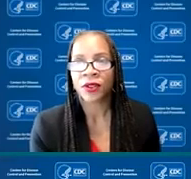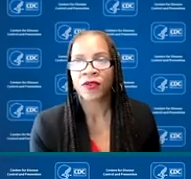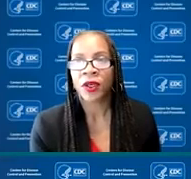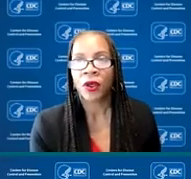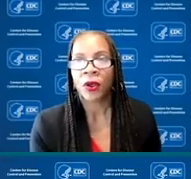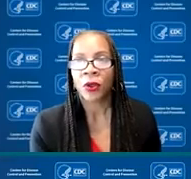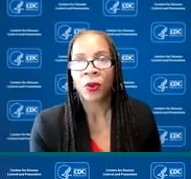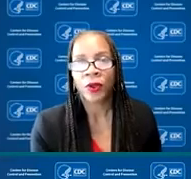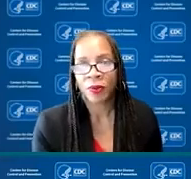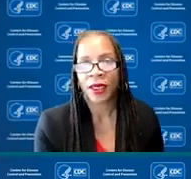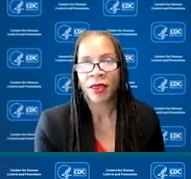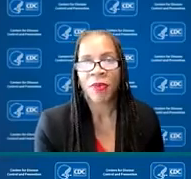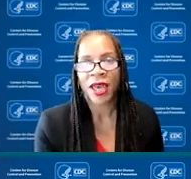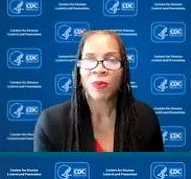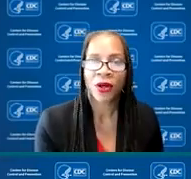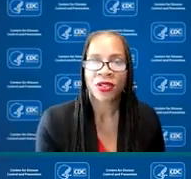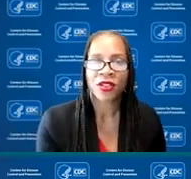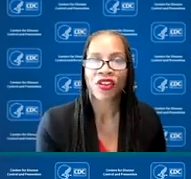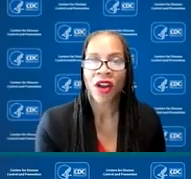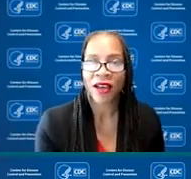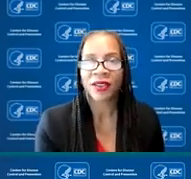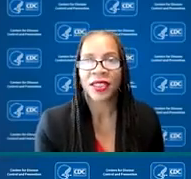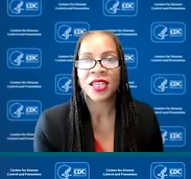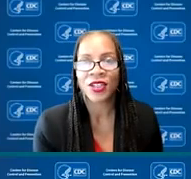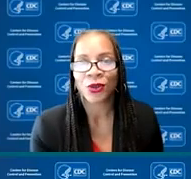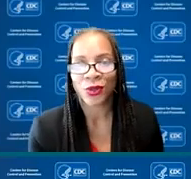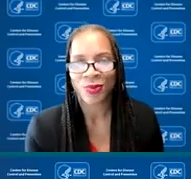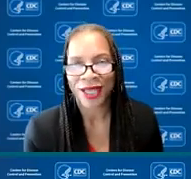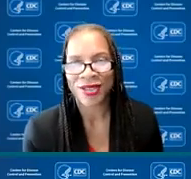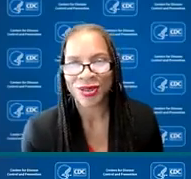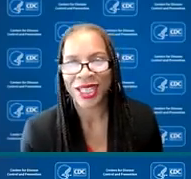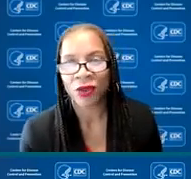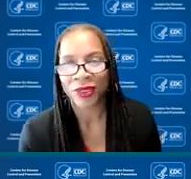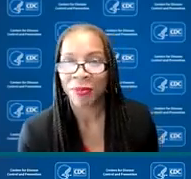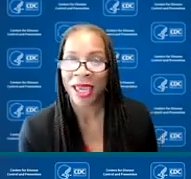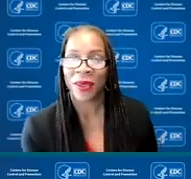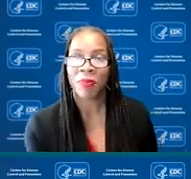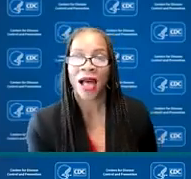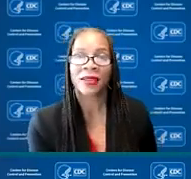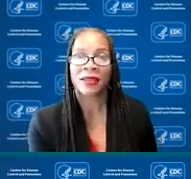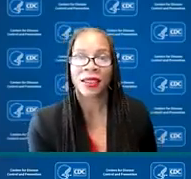of who would be the best person to crack the initial response to an inquiry. It may be policy,